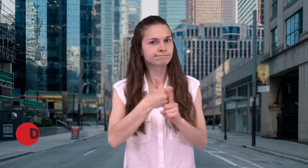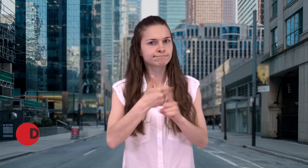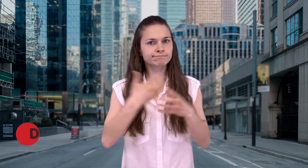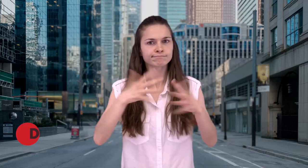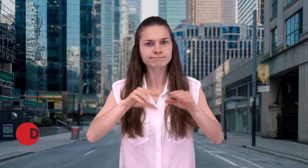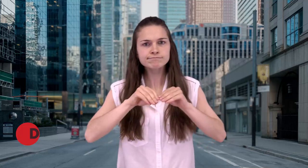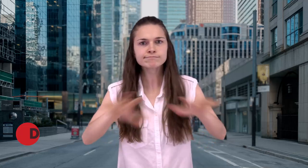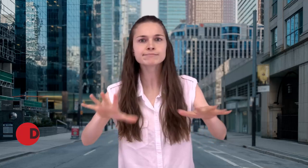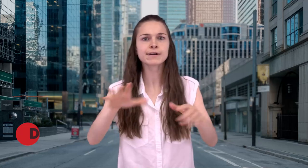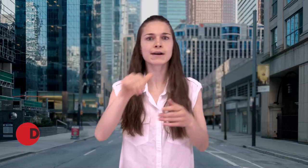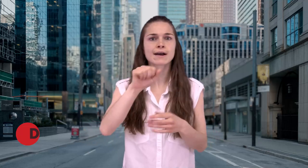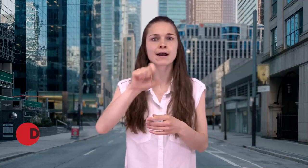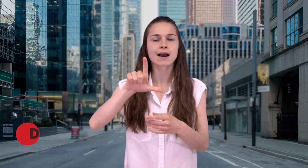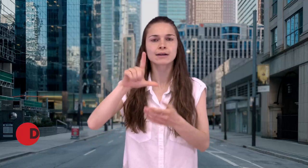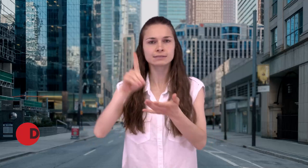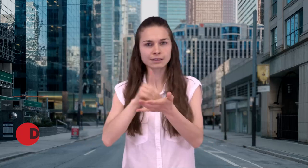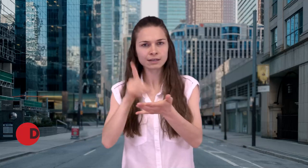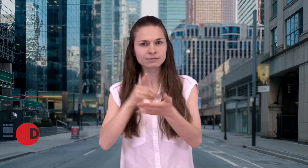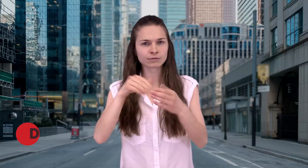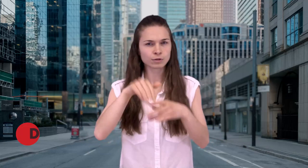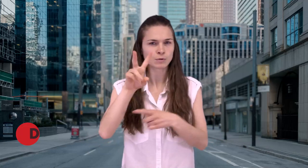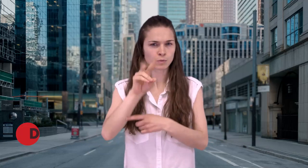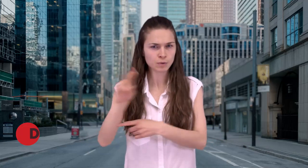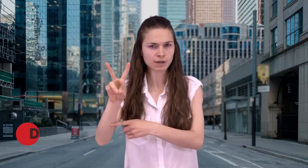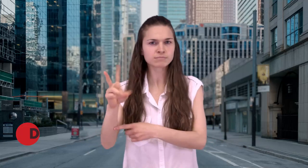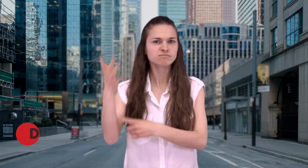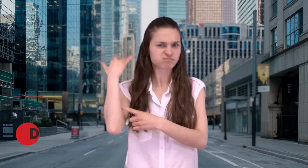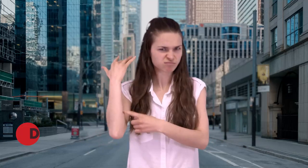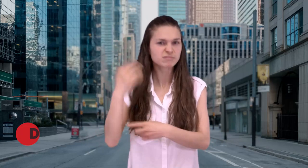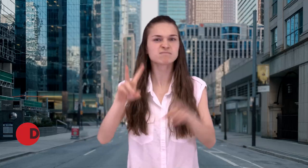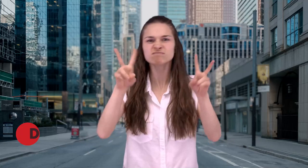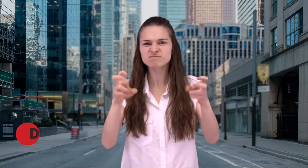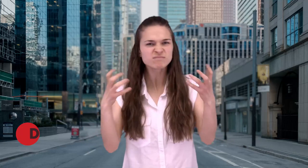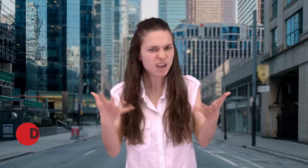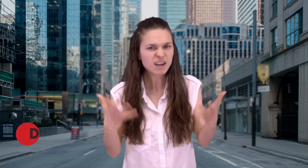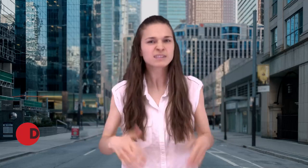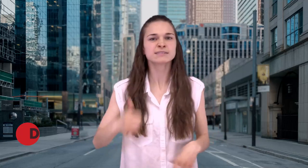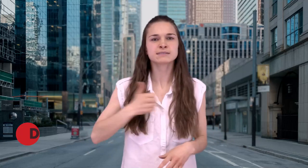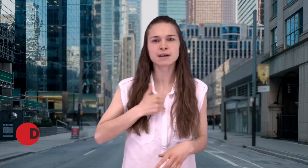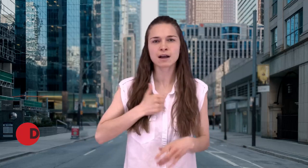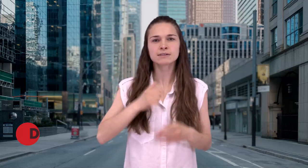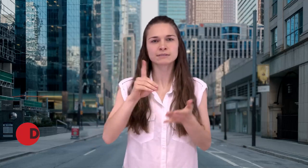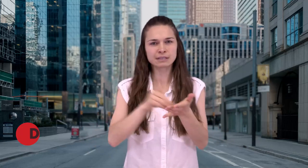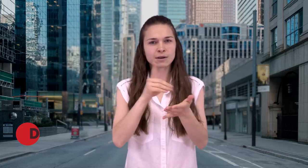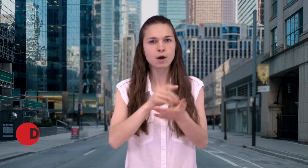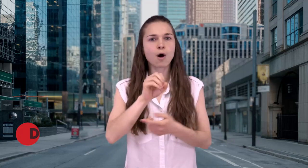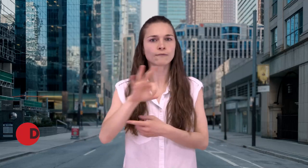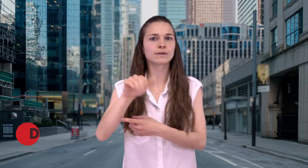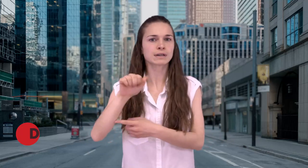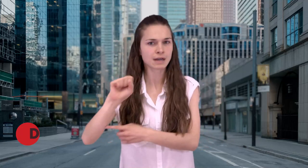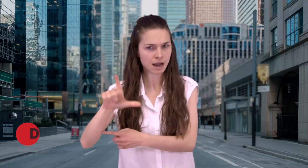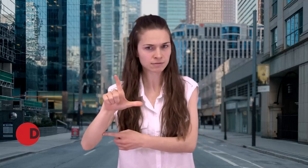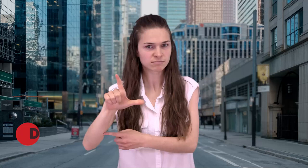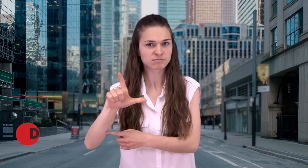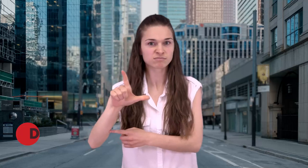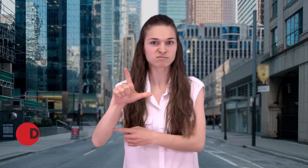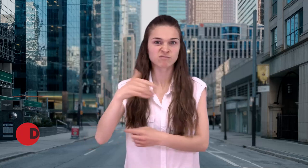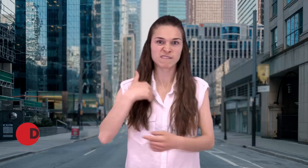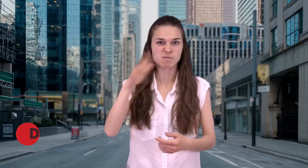came out in 2002 through Canadian Cultural Society of the Deaf